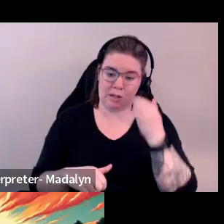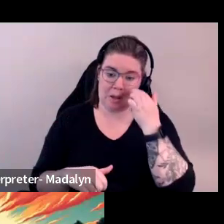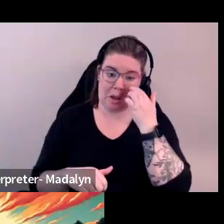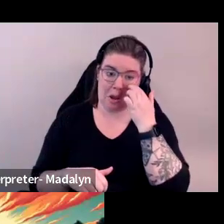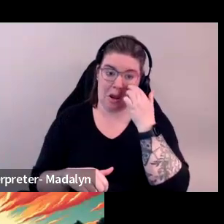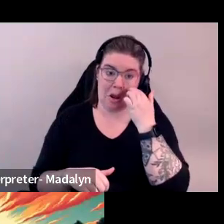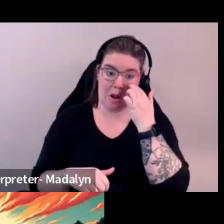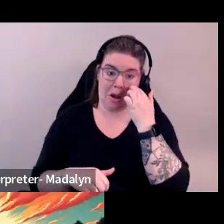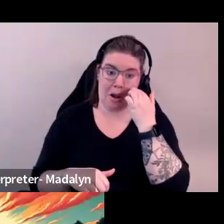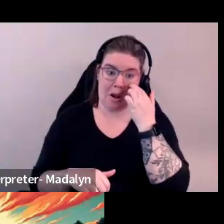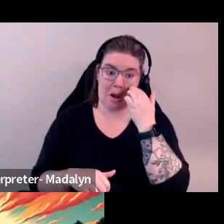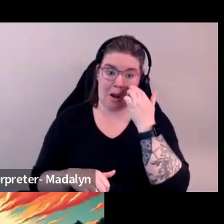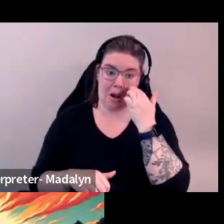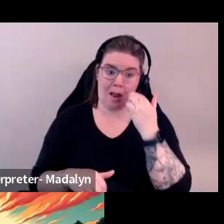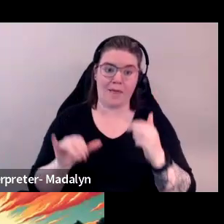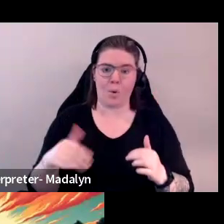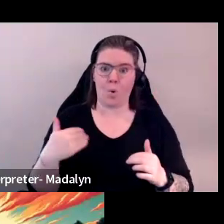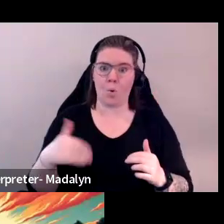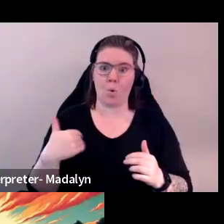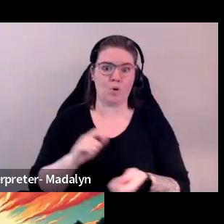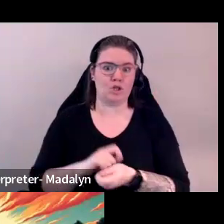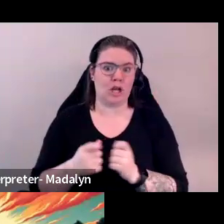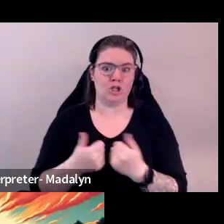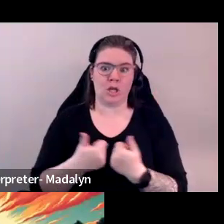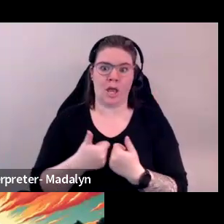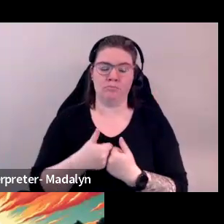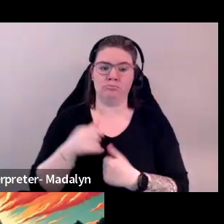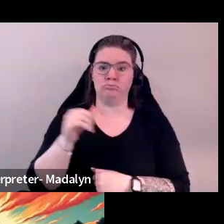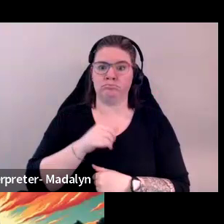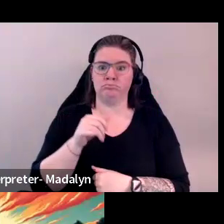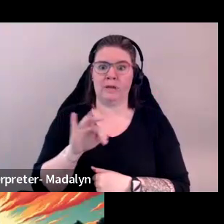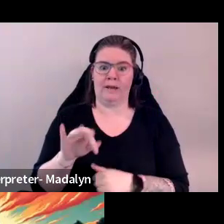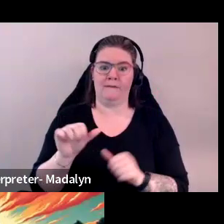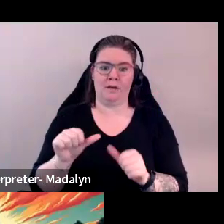Don Dew: that would be Don Dew: a game changer if that could pass. Don Dew: You know.